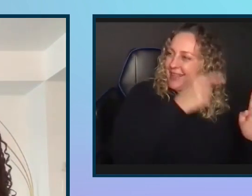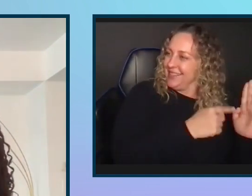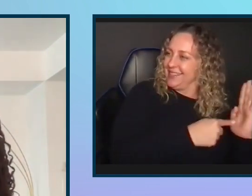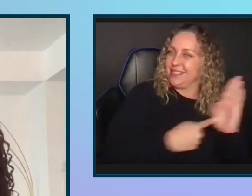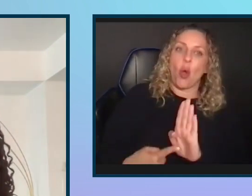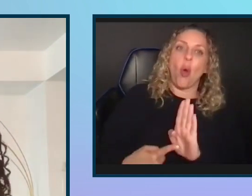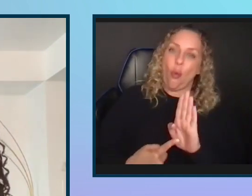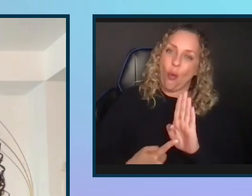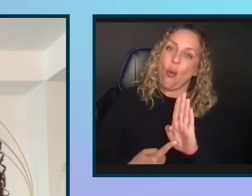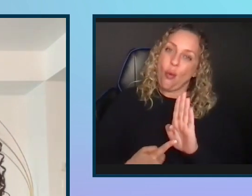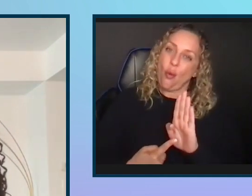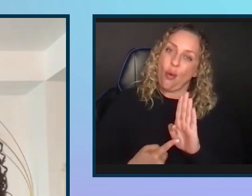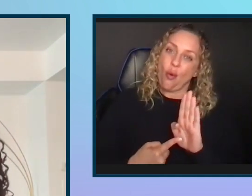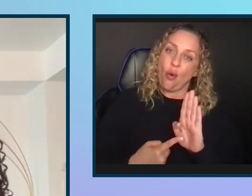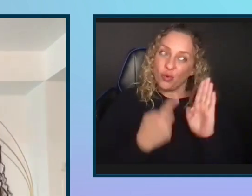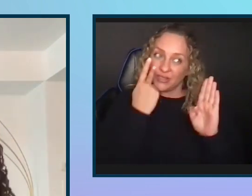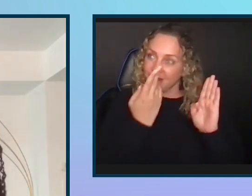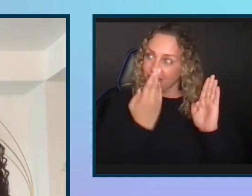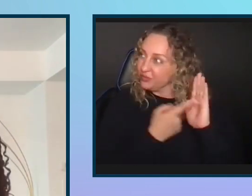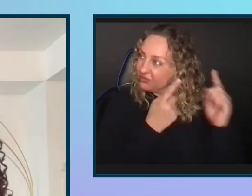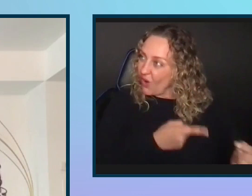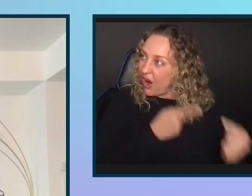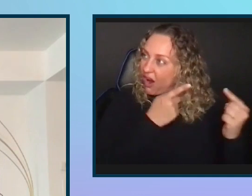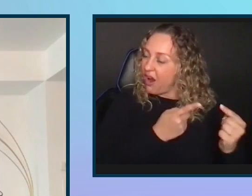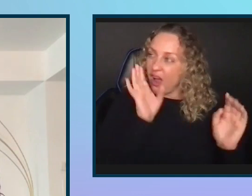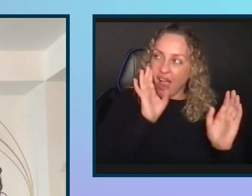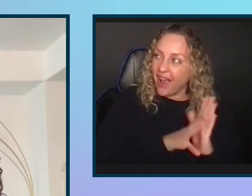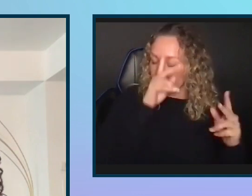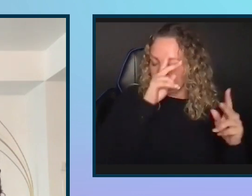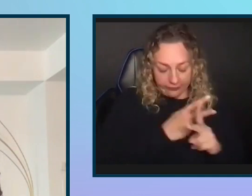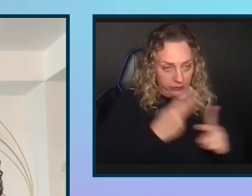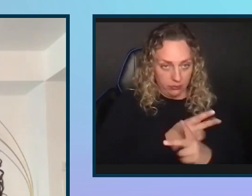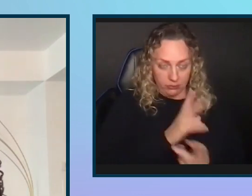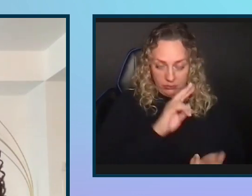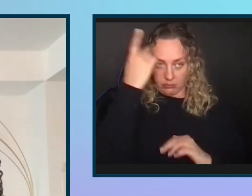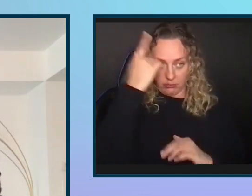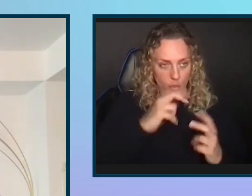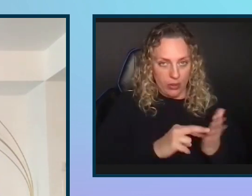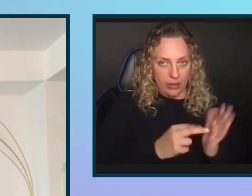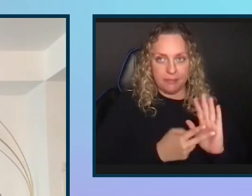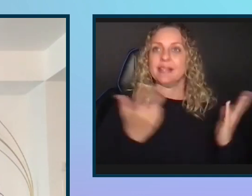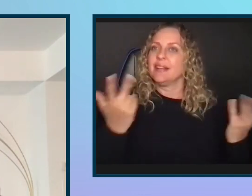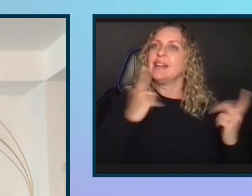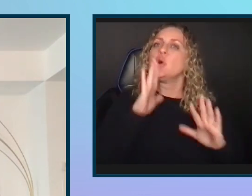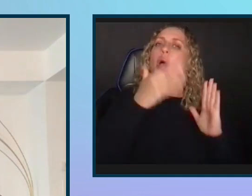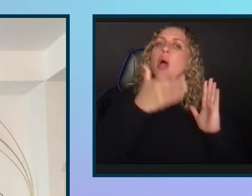of people struggling with those icons and trying to figure out like what they mean, I think is a really great way of like, not just telling designers,